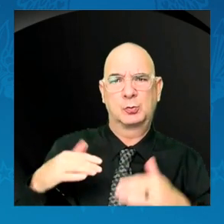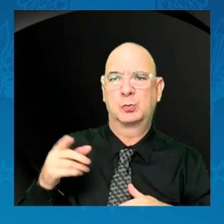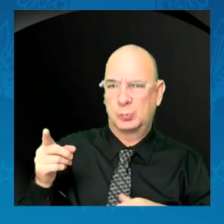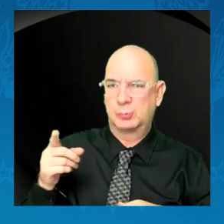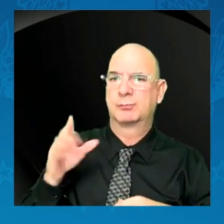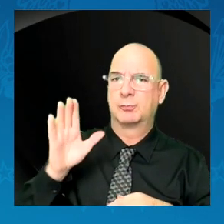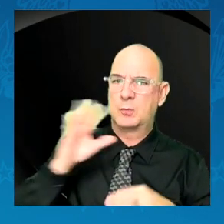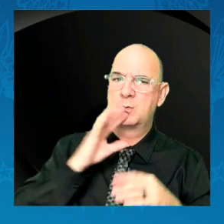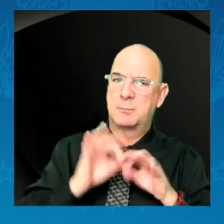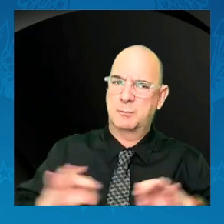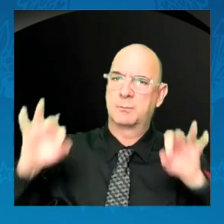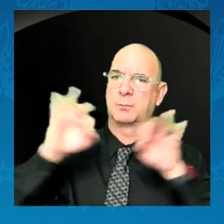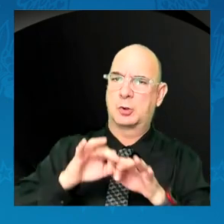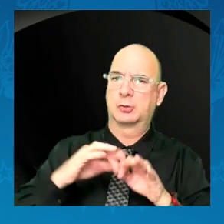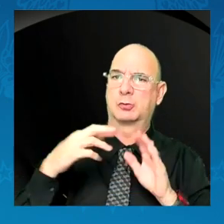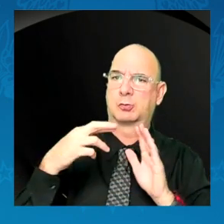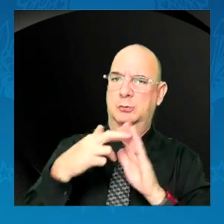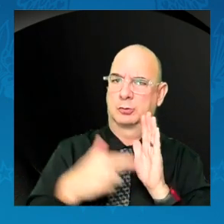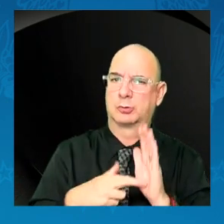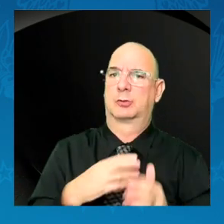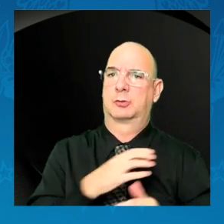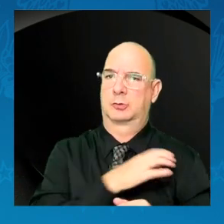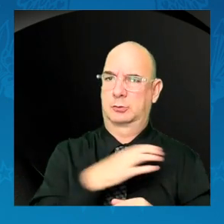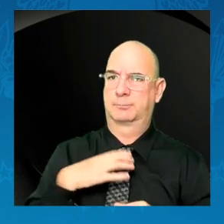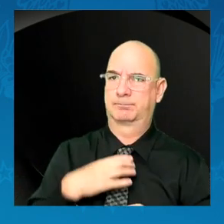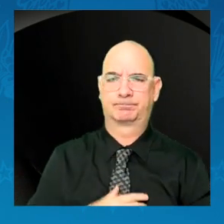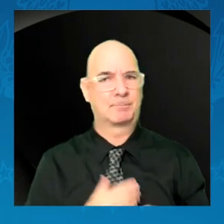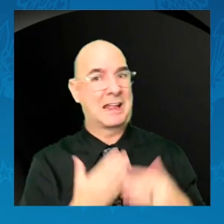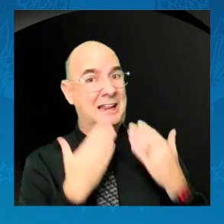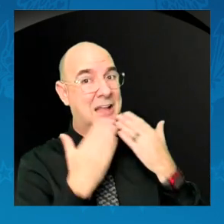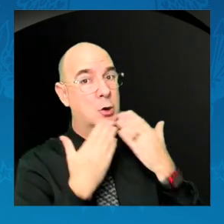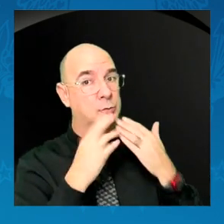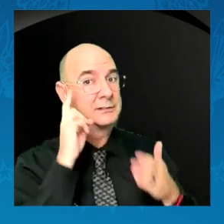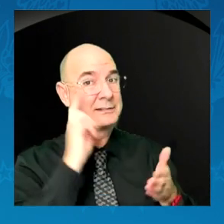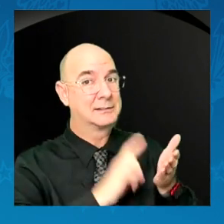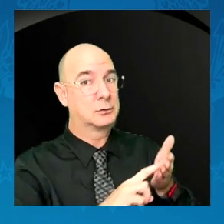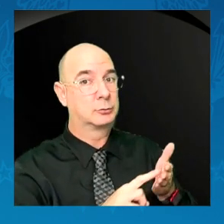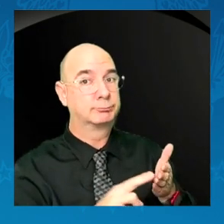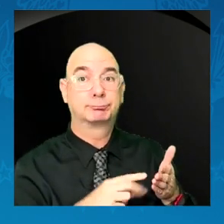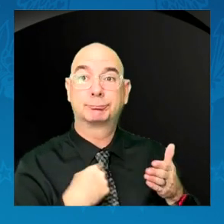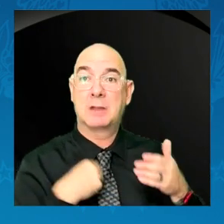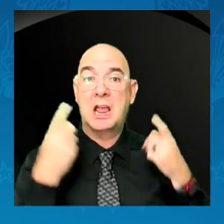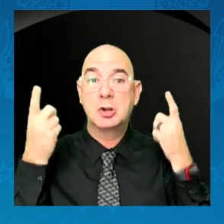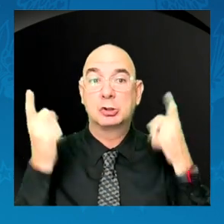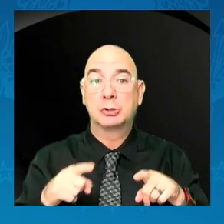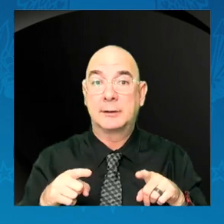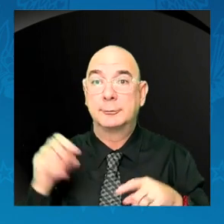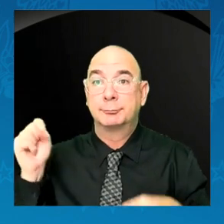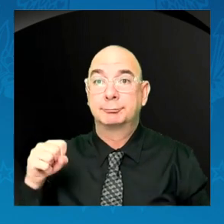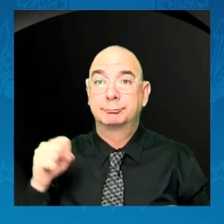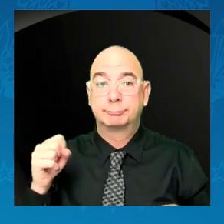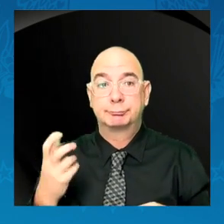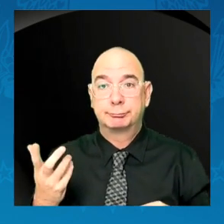And I agree with the potential that we have to meet some of the long standing generational challenges